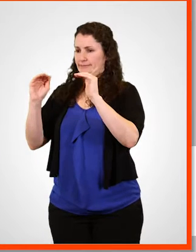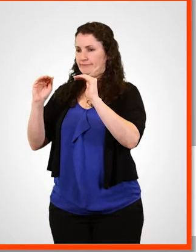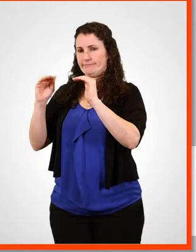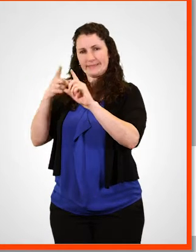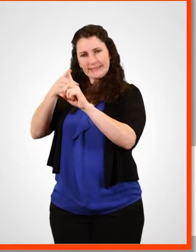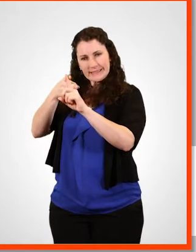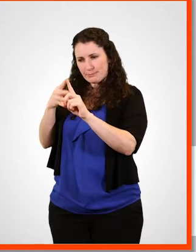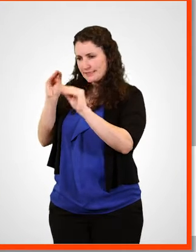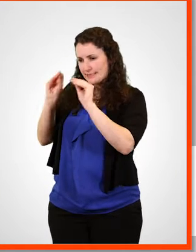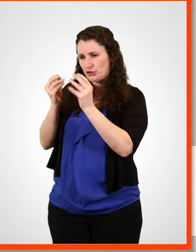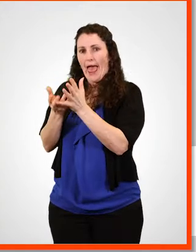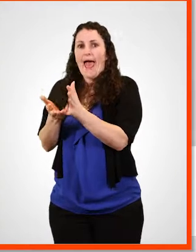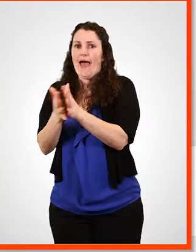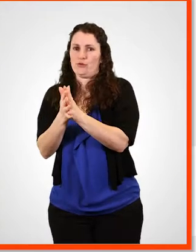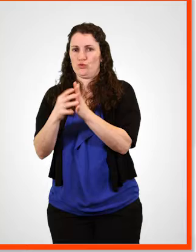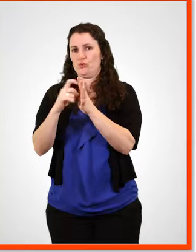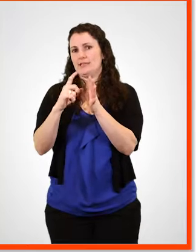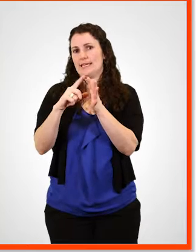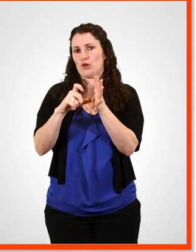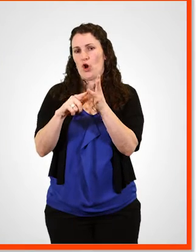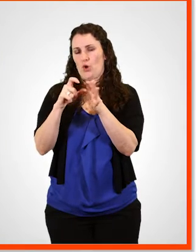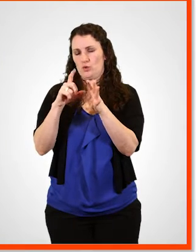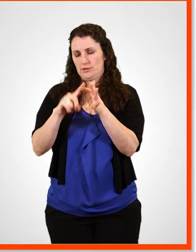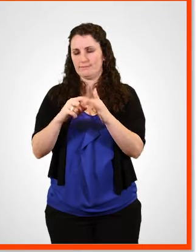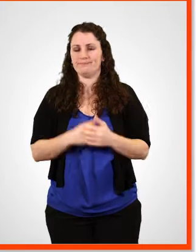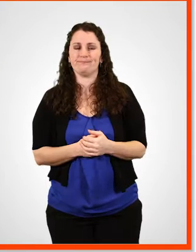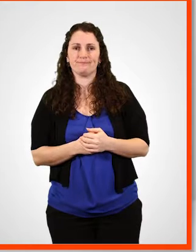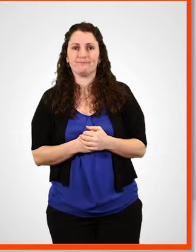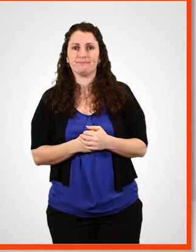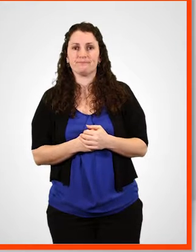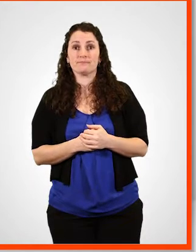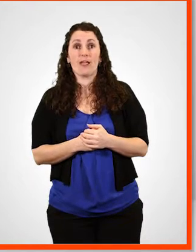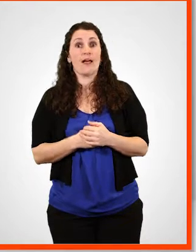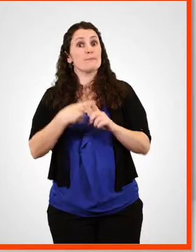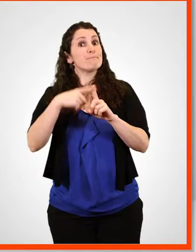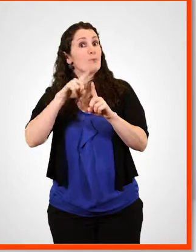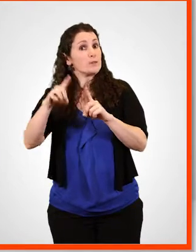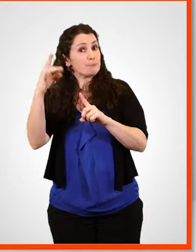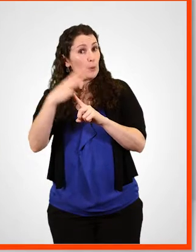And maybe most importantly during this stage children develop alphabet knowledge,